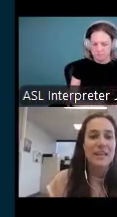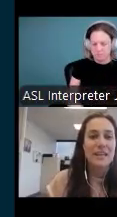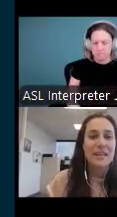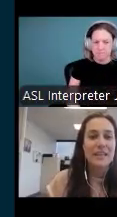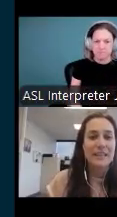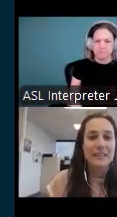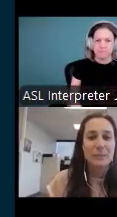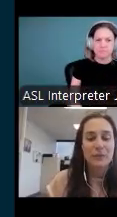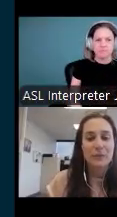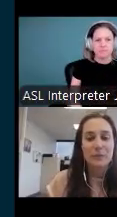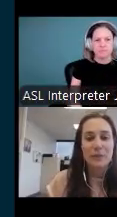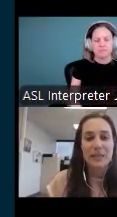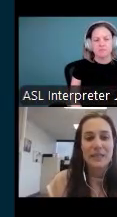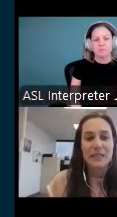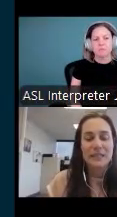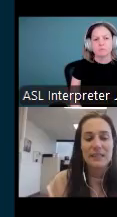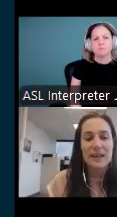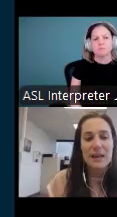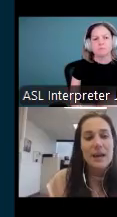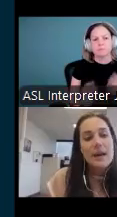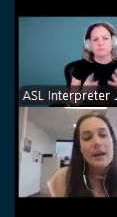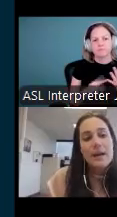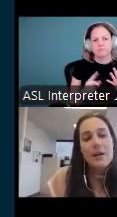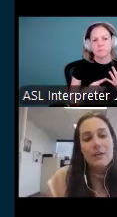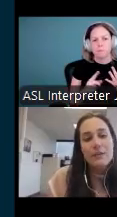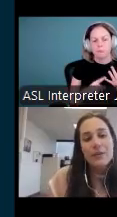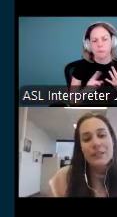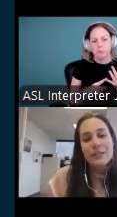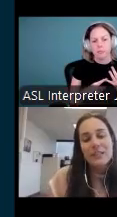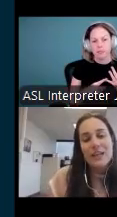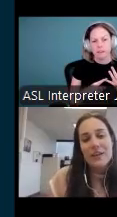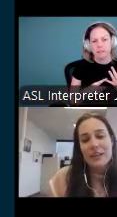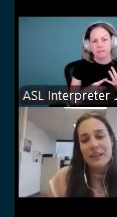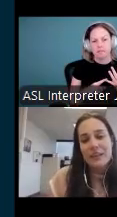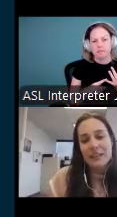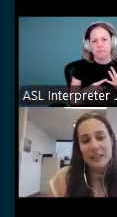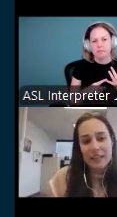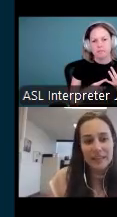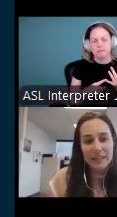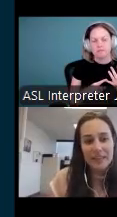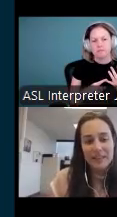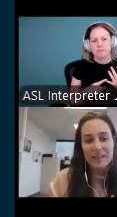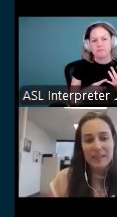then that last bulletin point is focused on how to get the